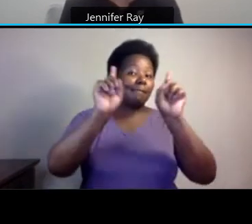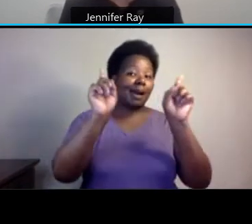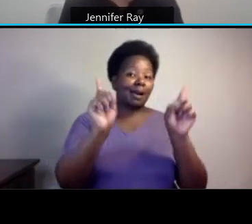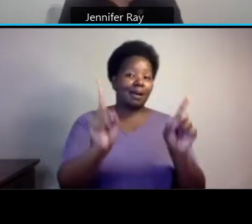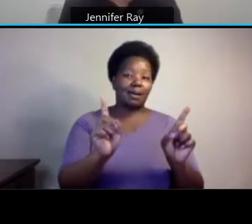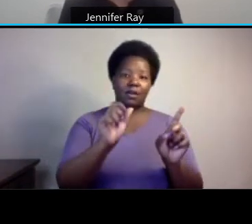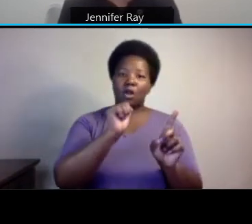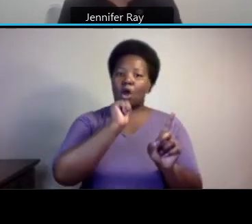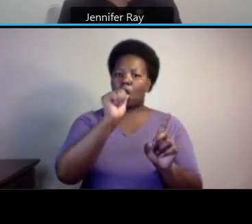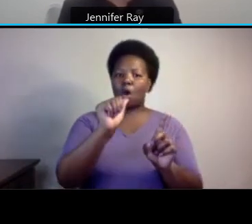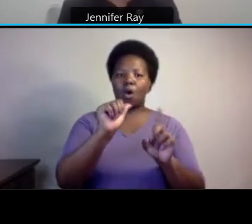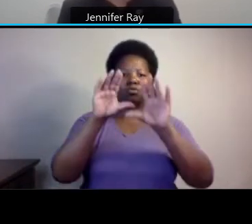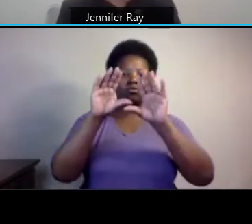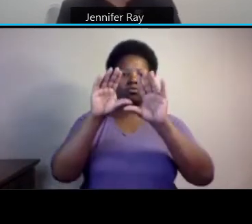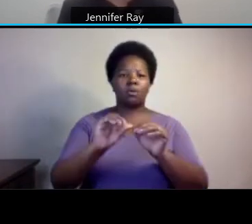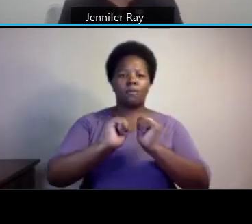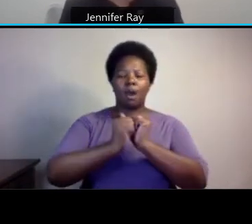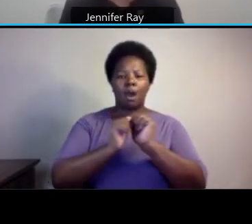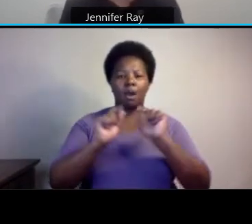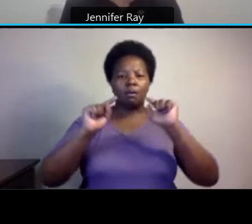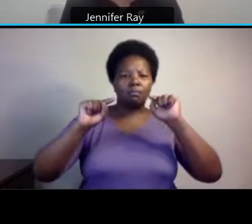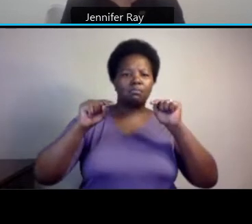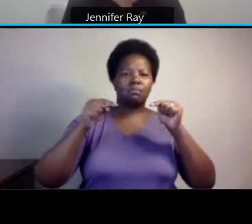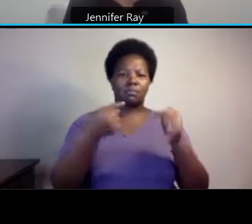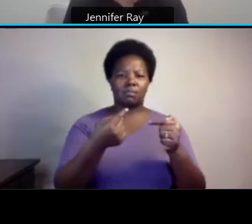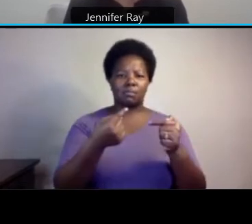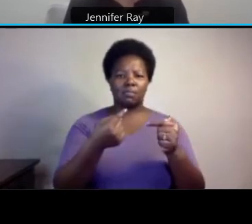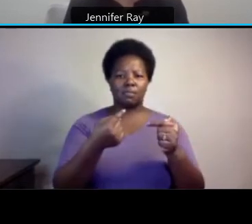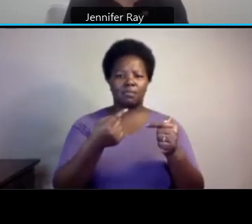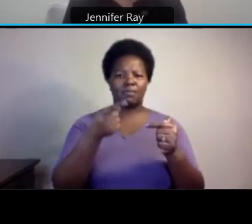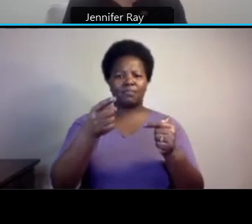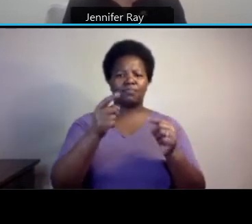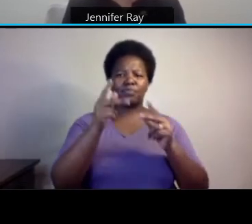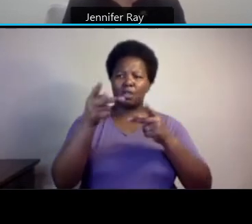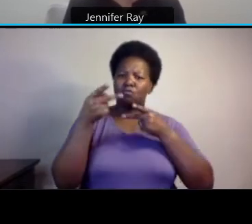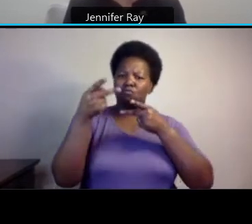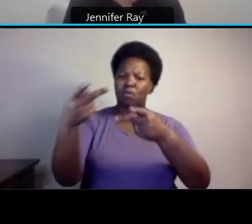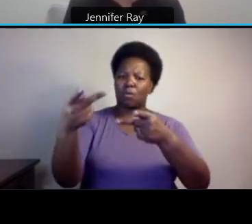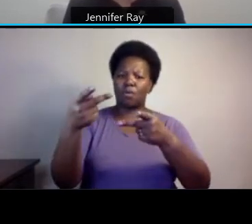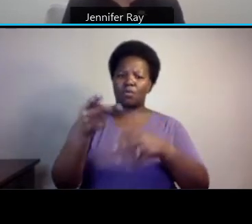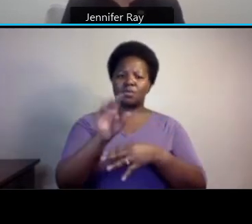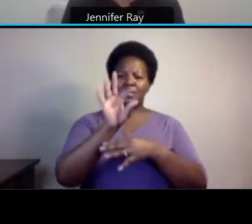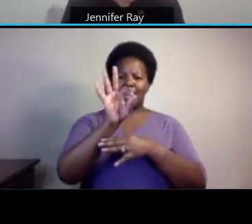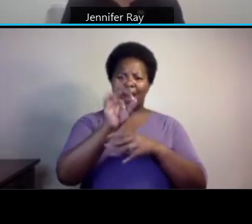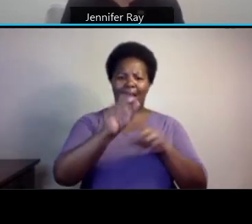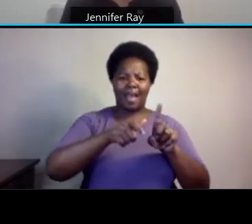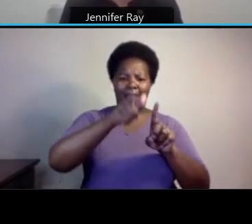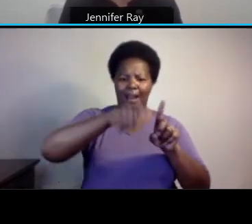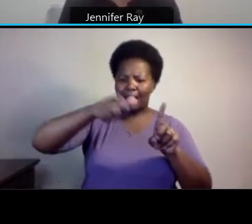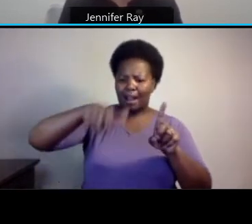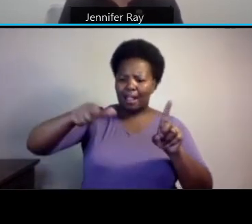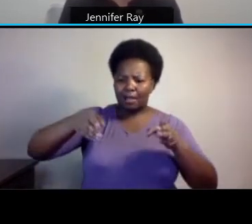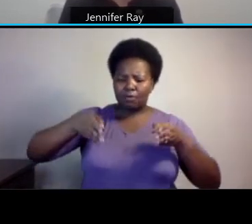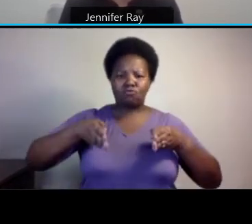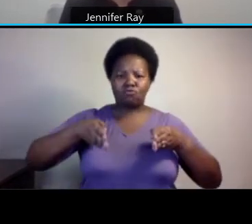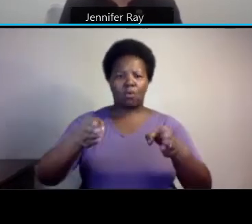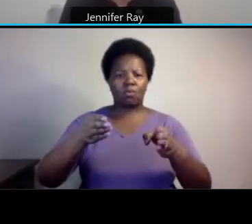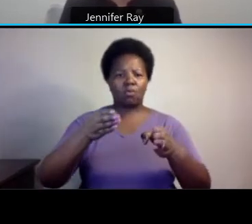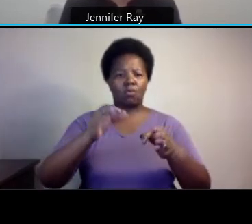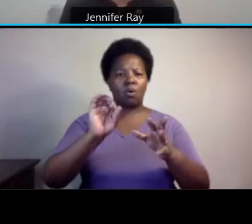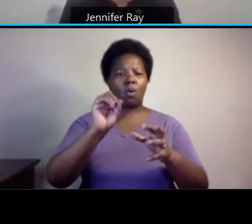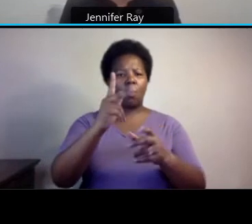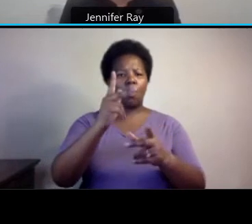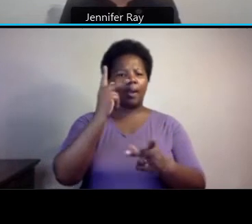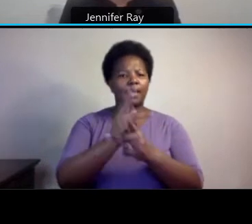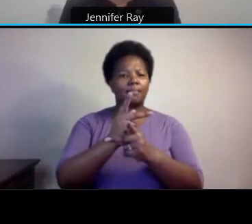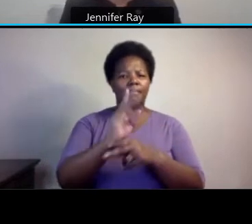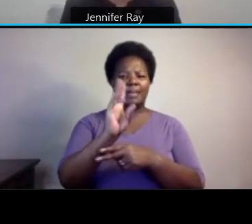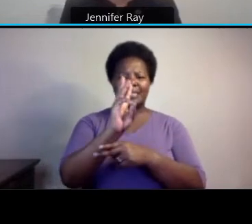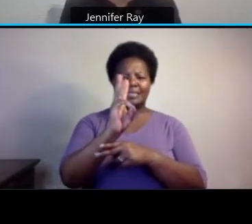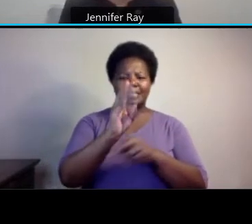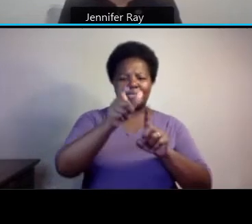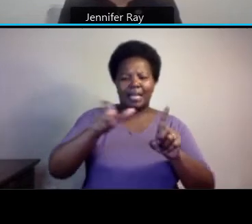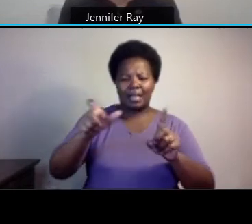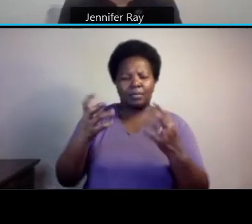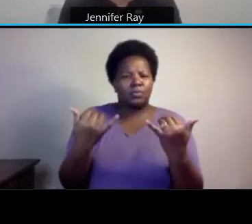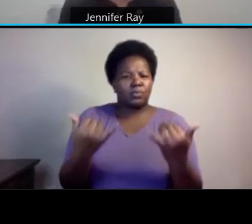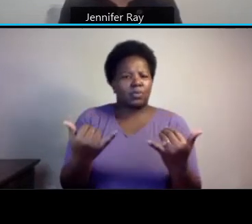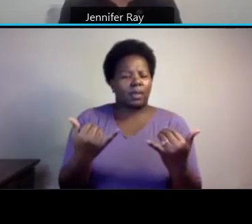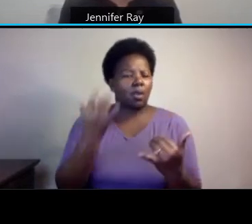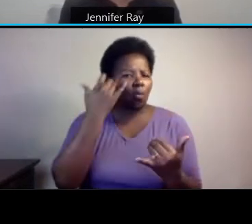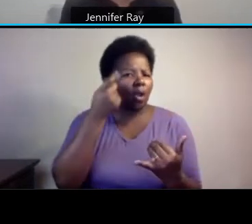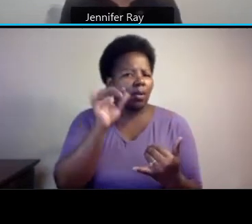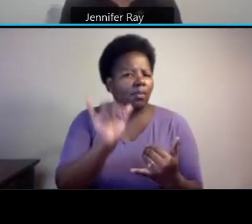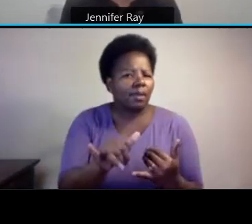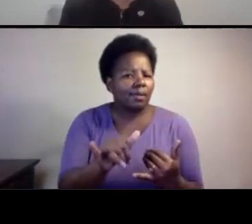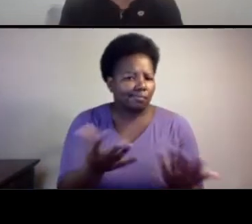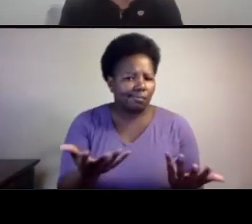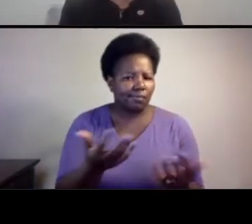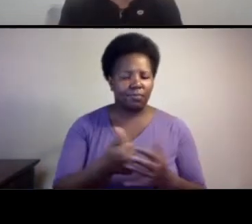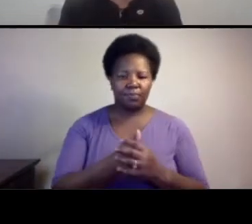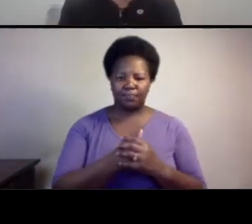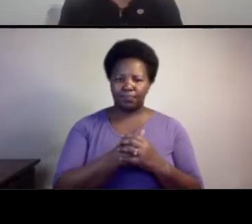why didn't this proposed nine-lane road keep the six lanes that are there today